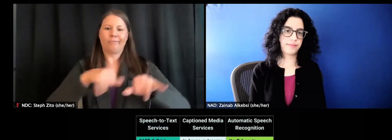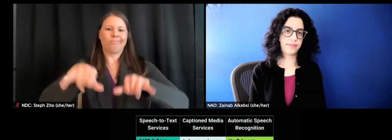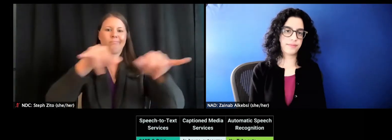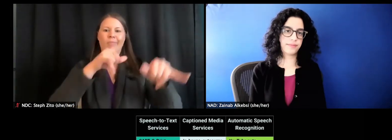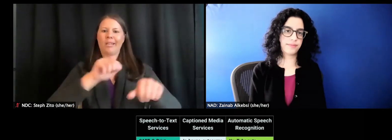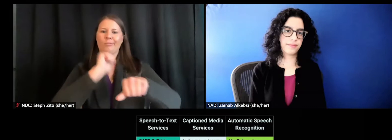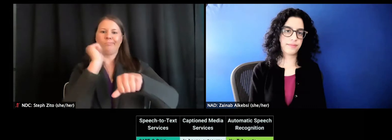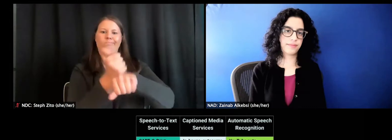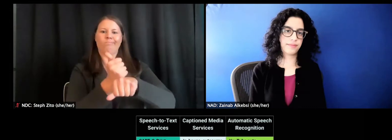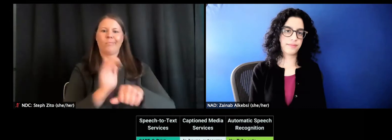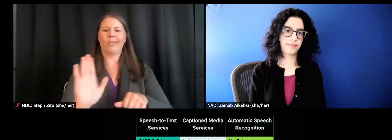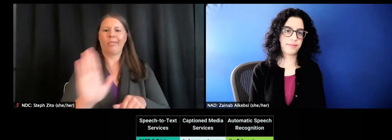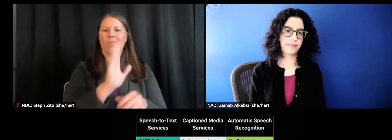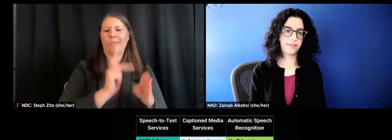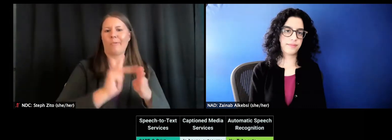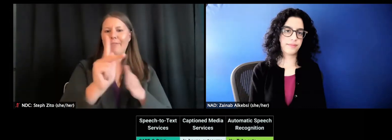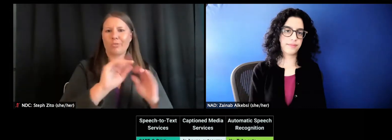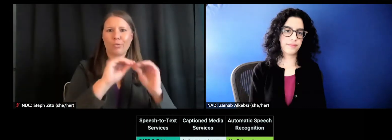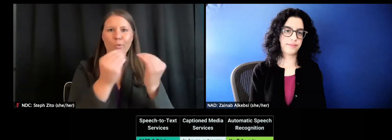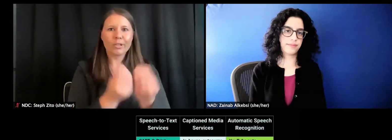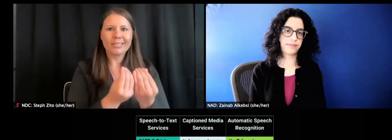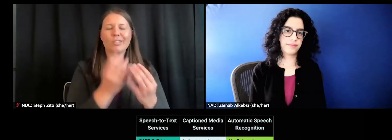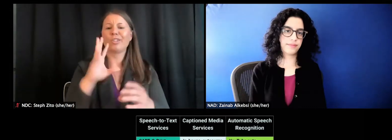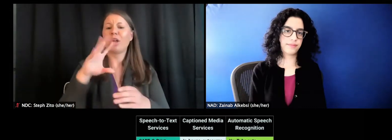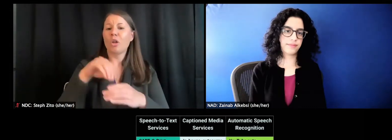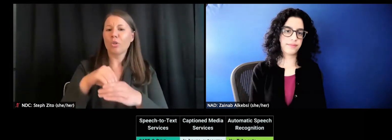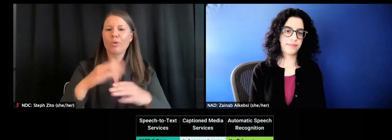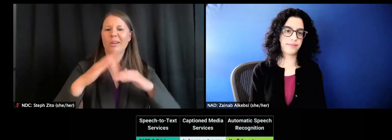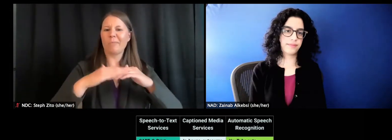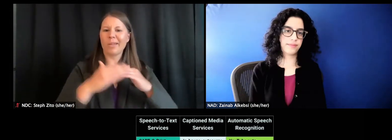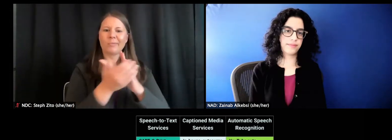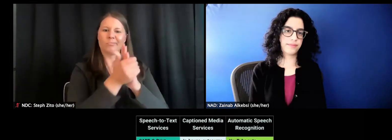Keep in mind, those professionals have standards set forth by their professional